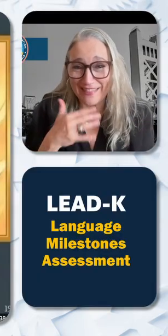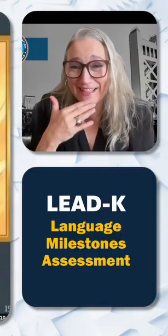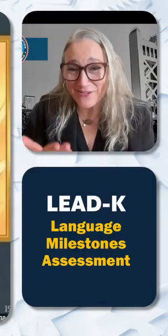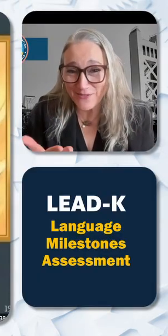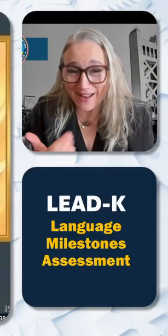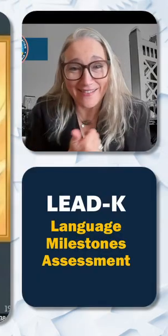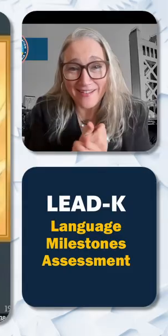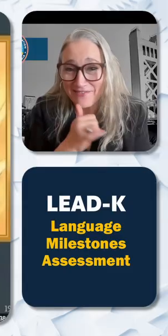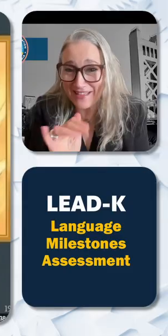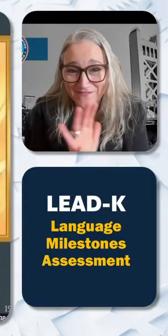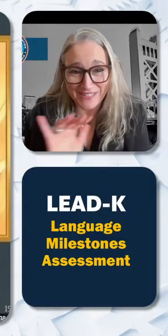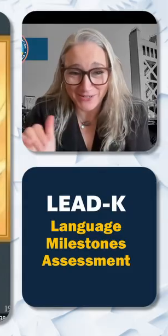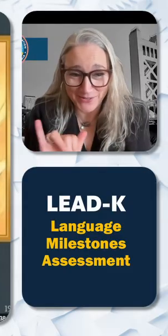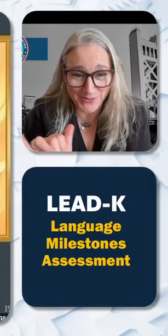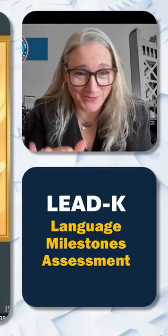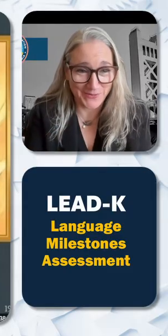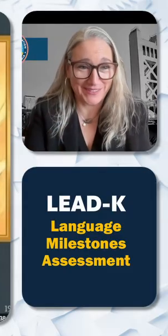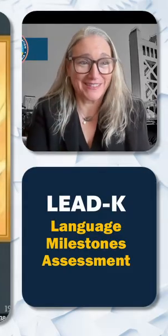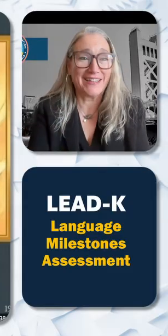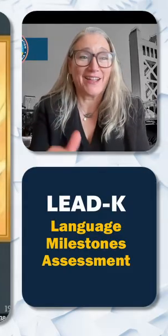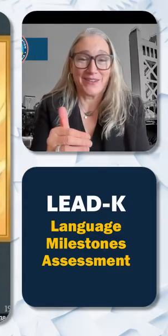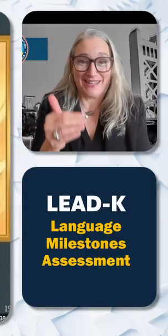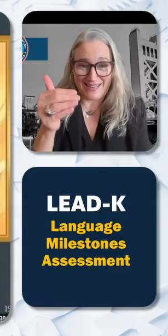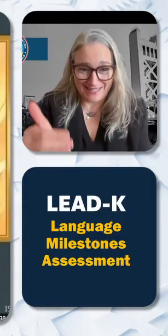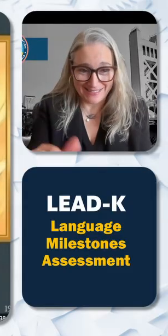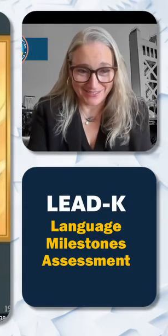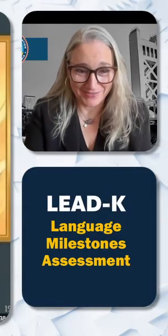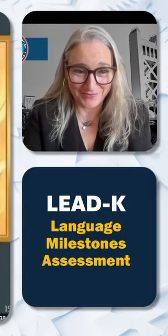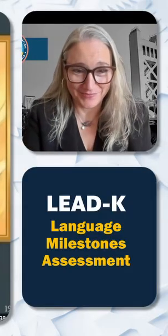Big games. Big finales. Big relief. Get 100… I've seen a lot of hearts coming up on the Zoom window. Thank you,